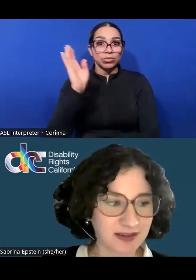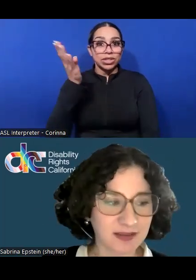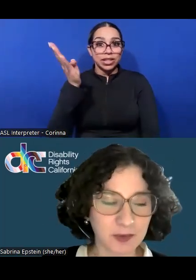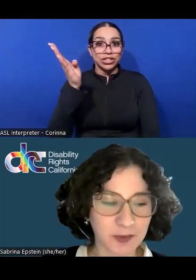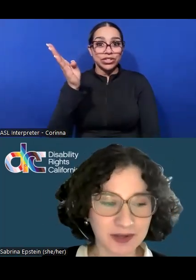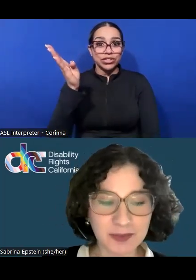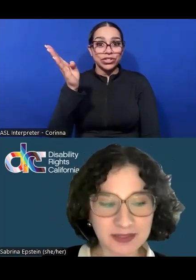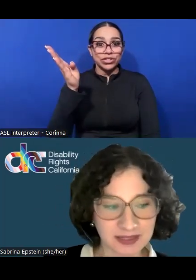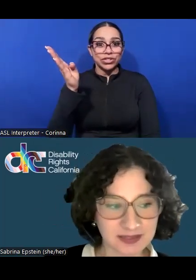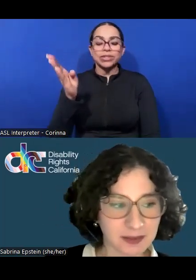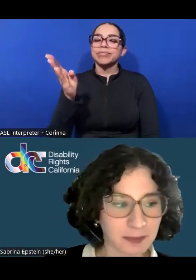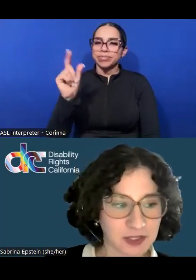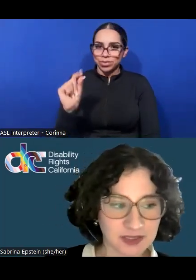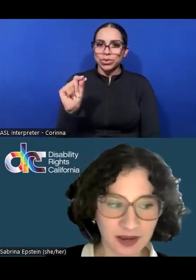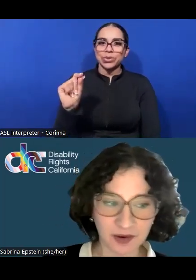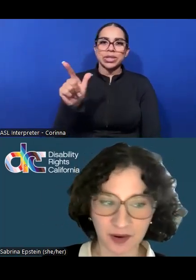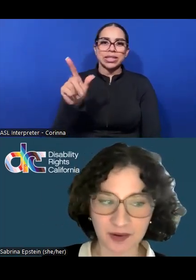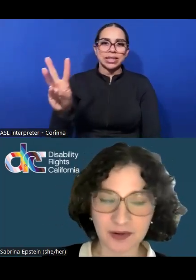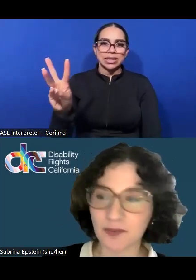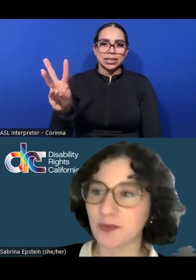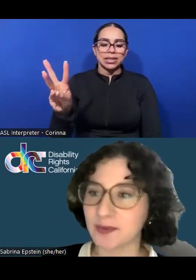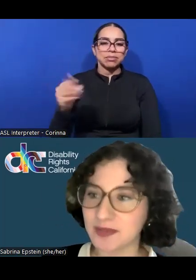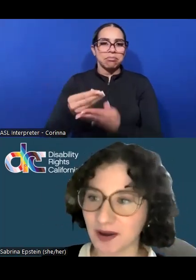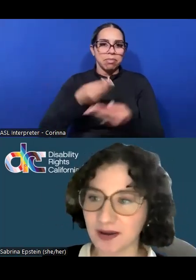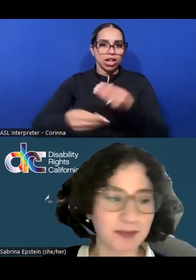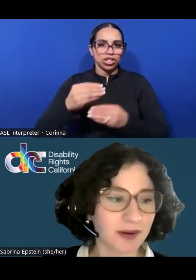the 2026 Budget Town Hall, where we will talk about